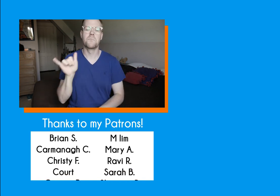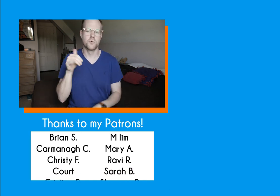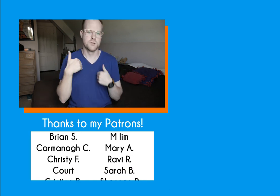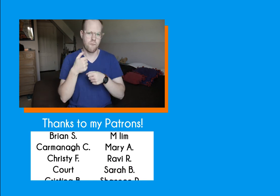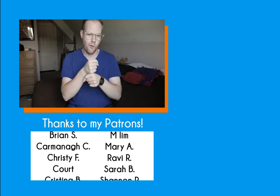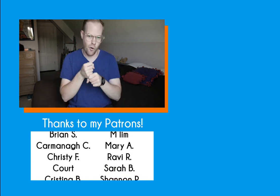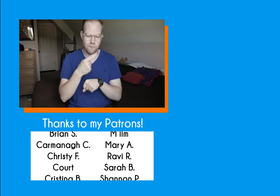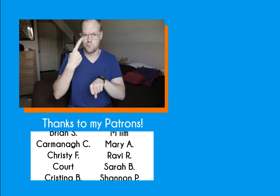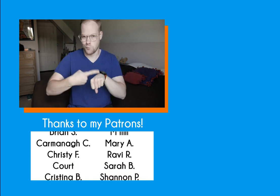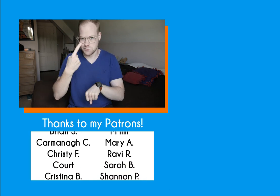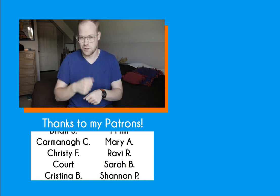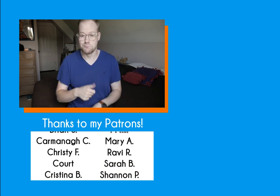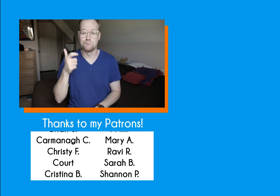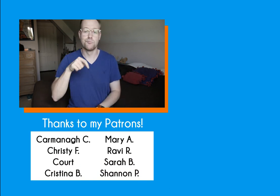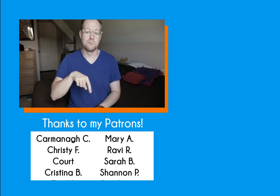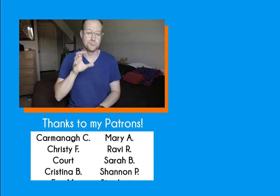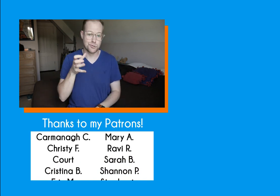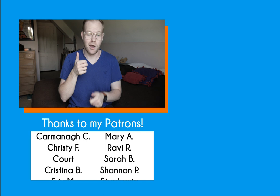I also have Ko-fi, which is one-time. Subscribe to this channel.